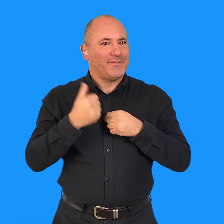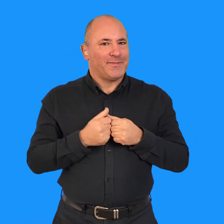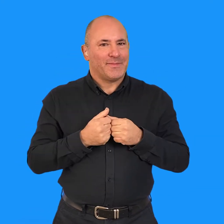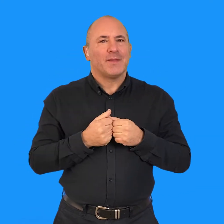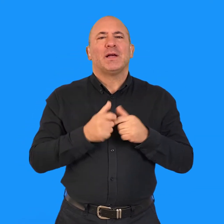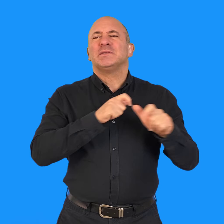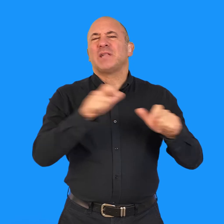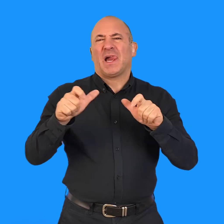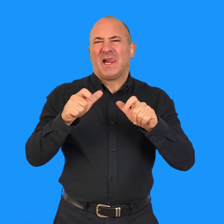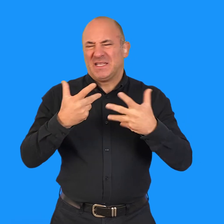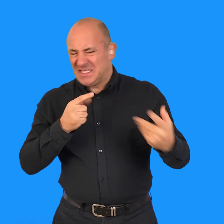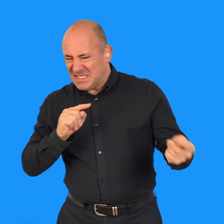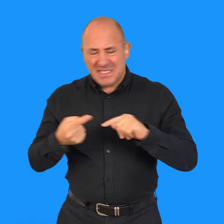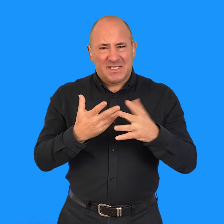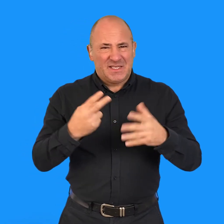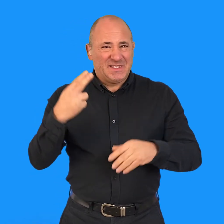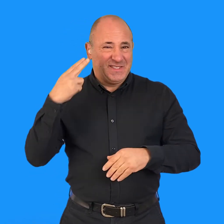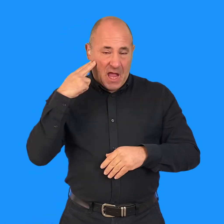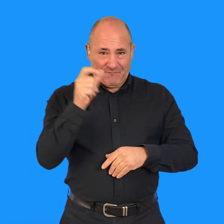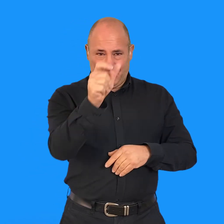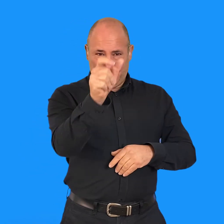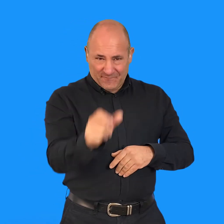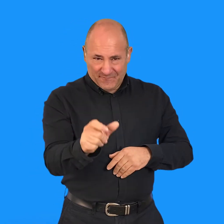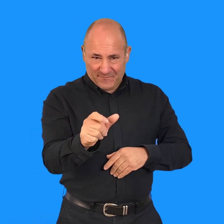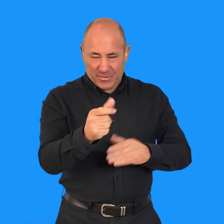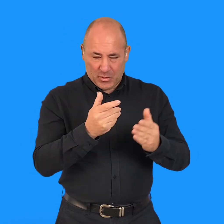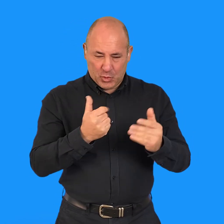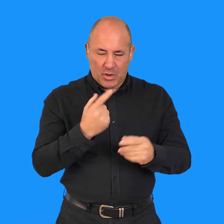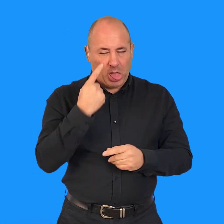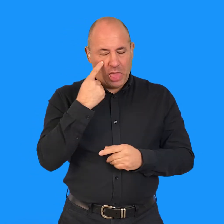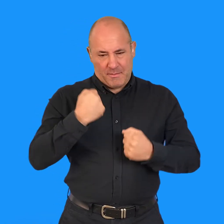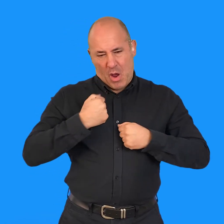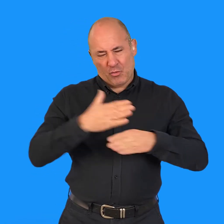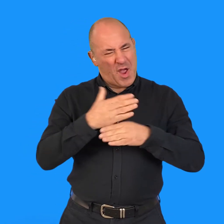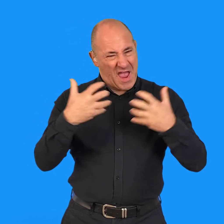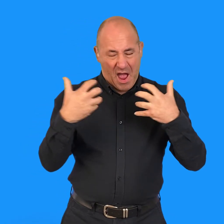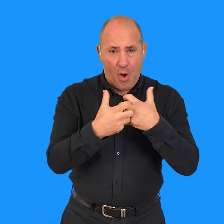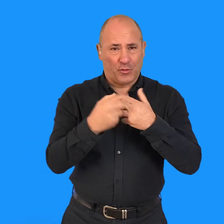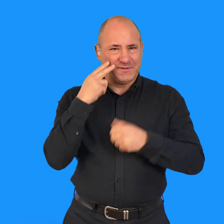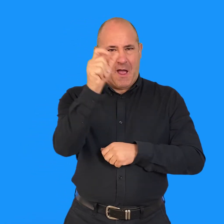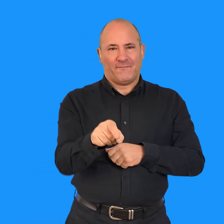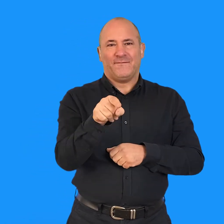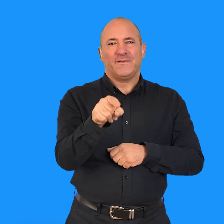What became a ongoing conflict was around how deaf audience members